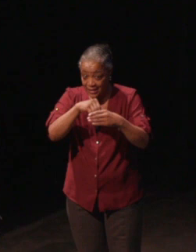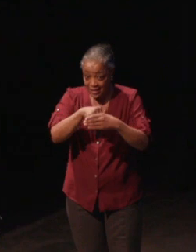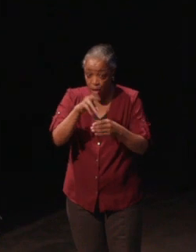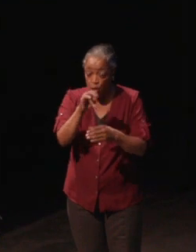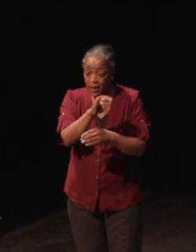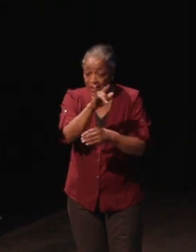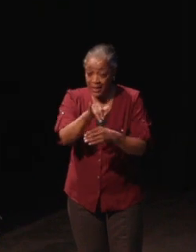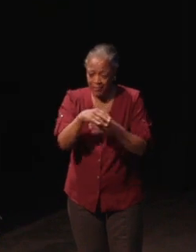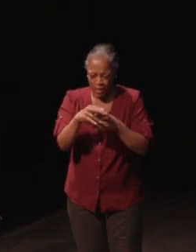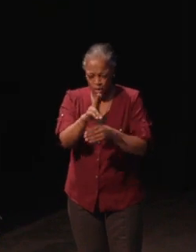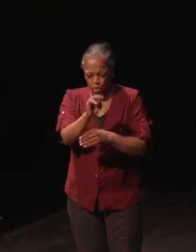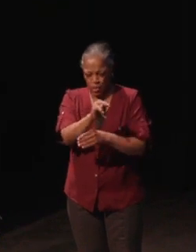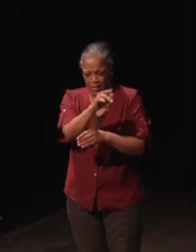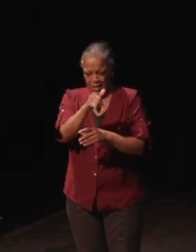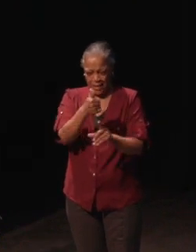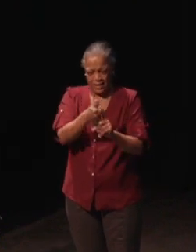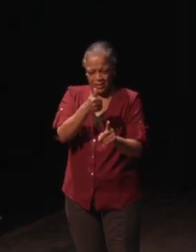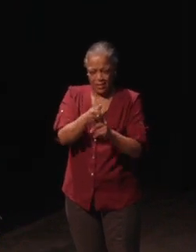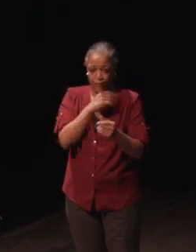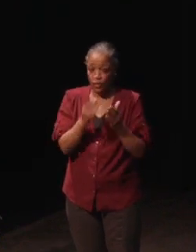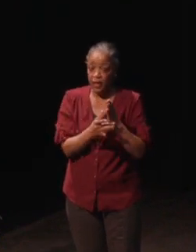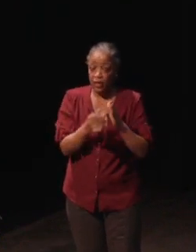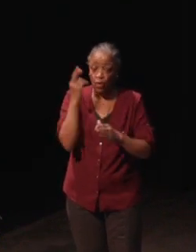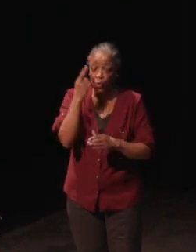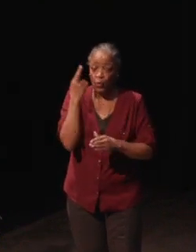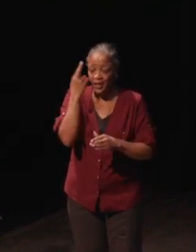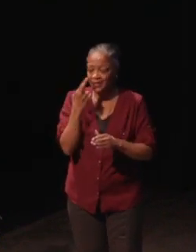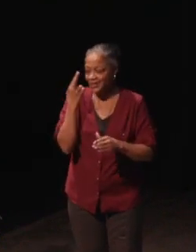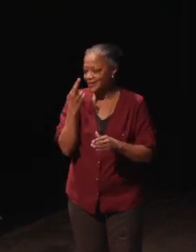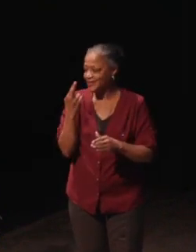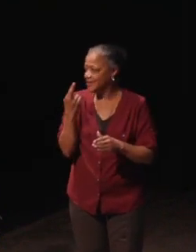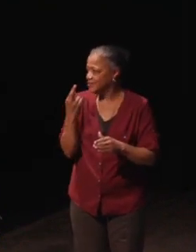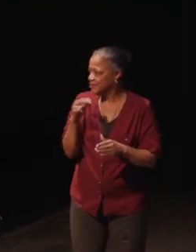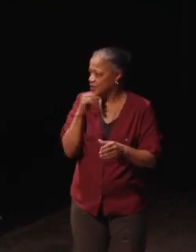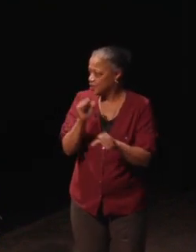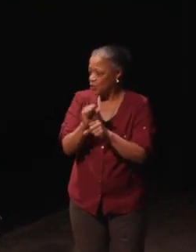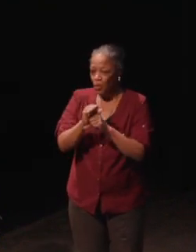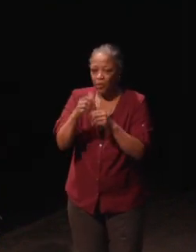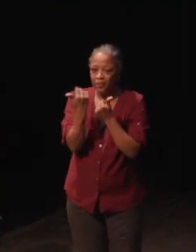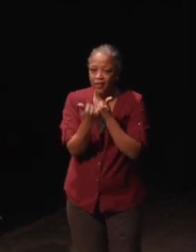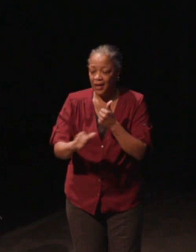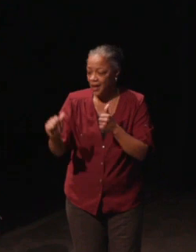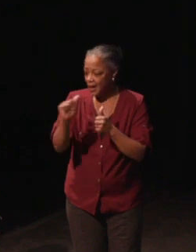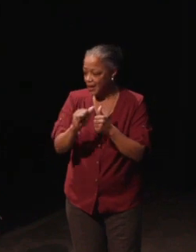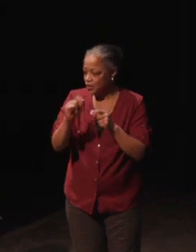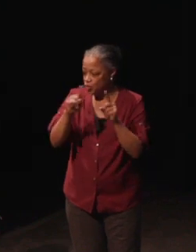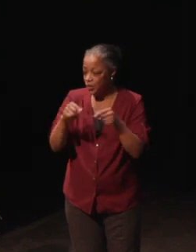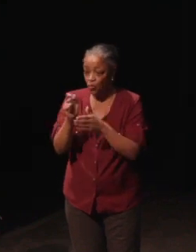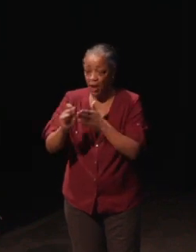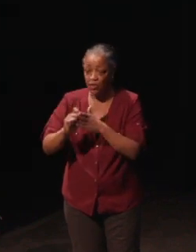unity doesn't work for technical reasons that are perfectly sound with any screen readers that are out there today.